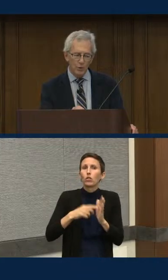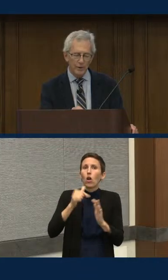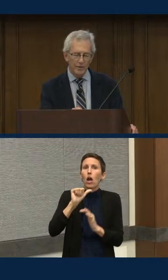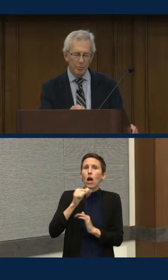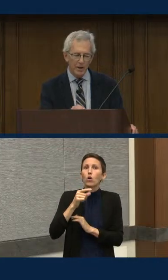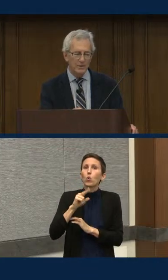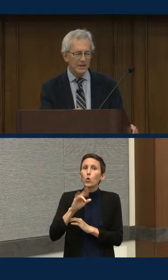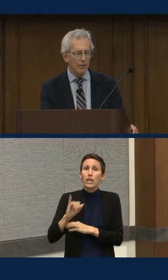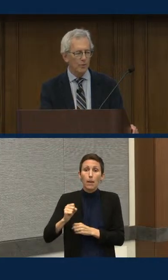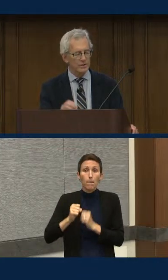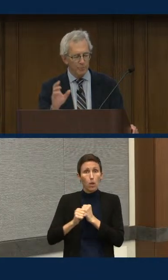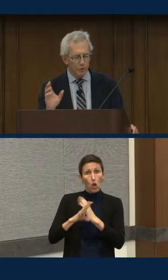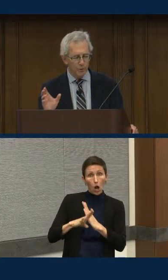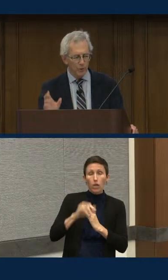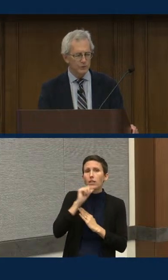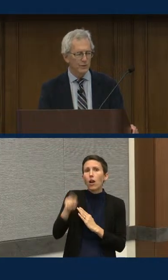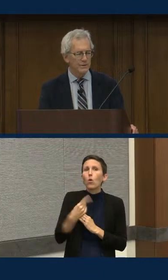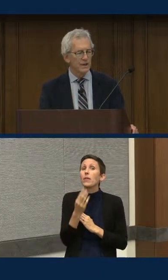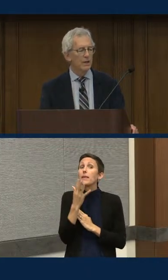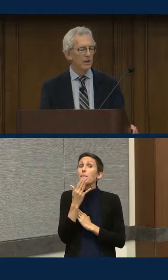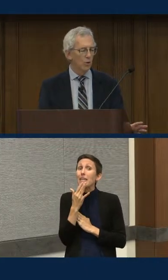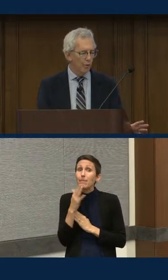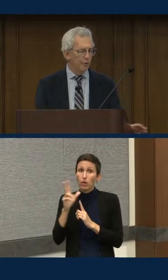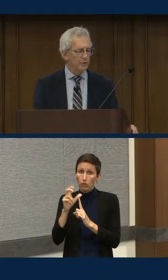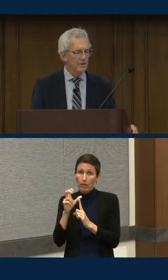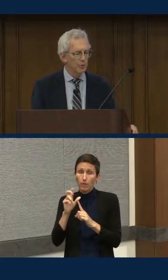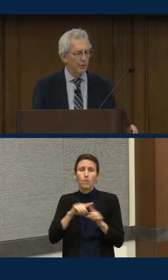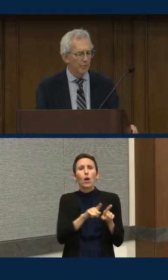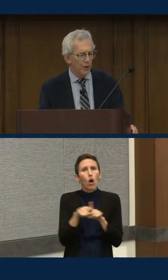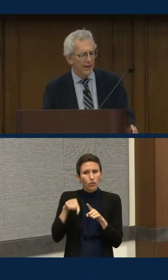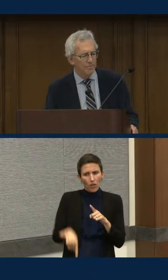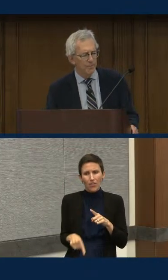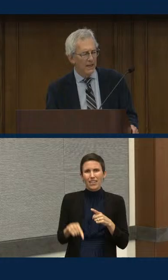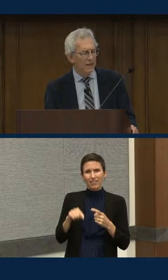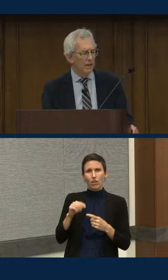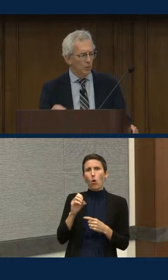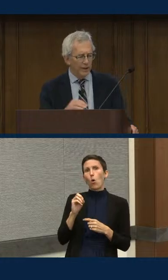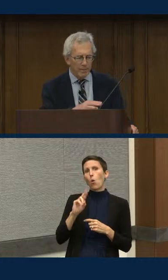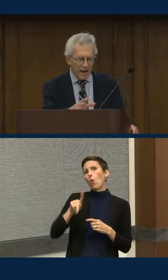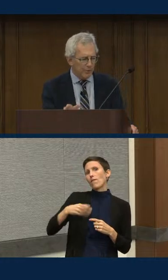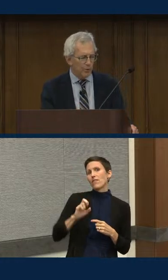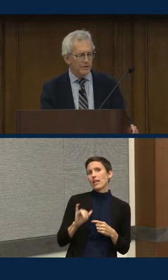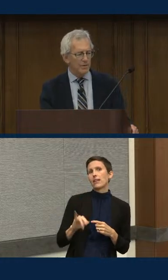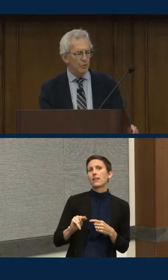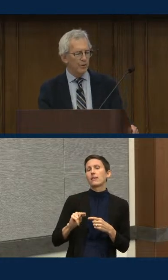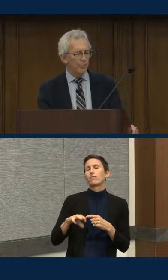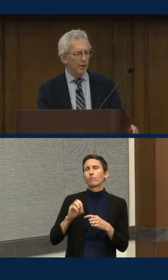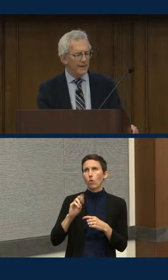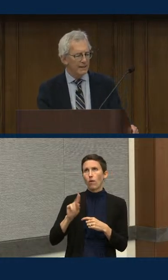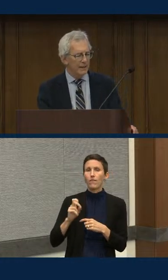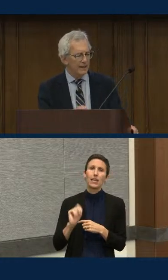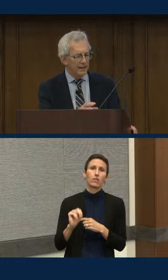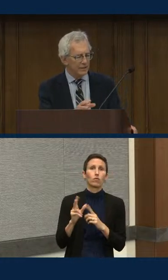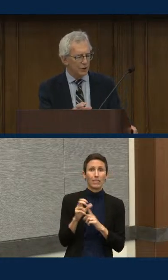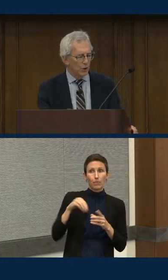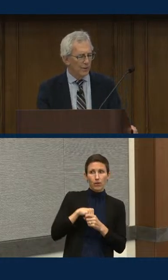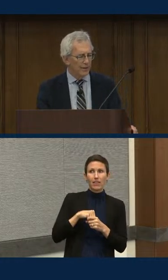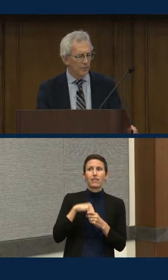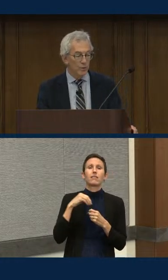the pigment receptor but also this orphan receptor in the brain and mapped the receptor in